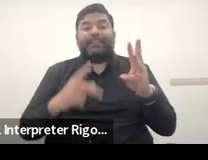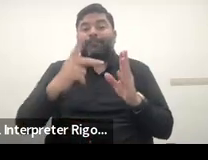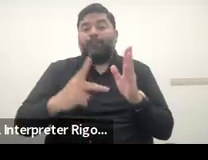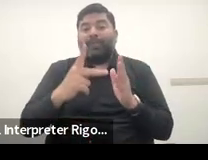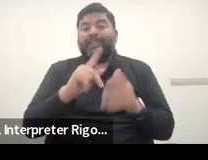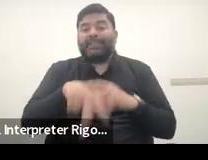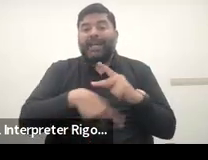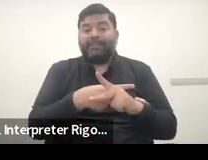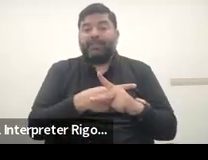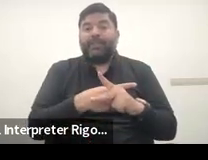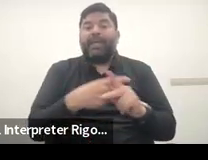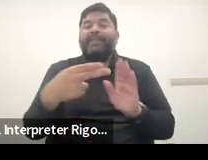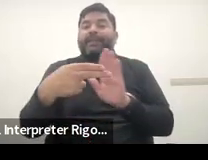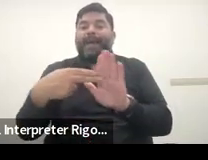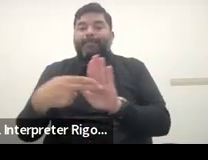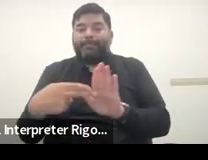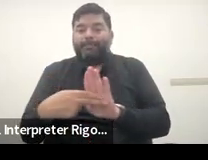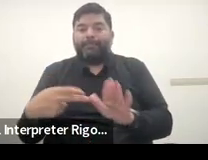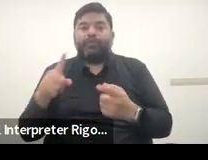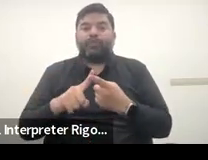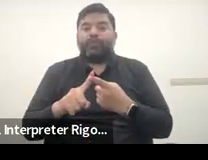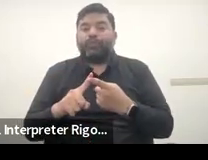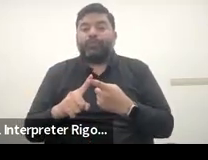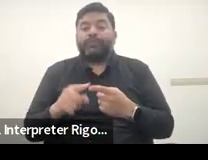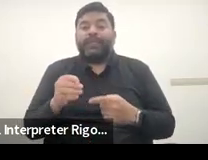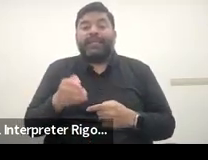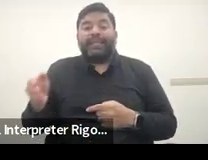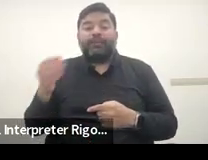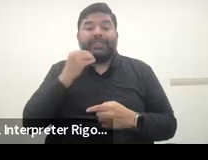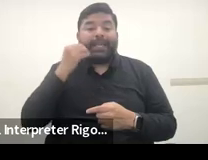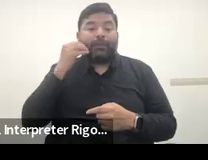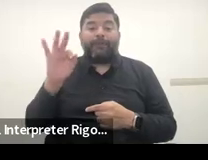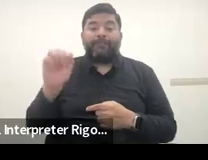a sign, using for example a factor graph model or a nearest neighbor model. These are obviously much more